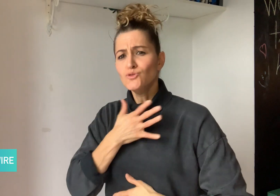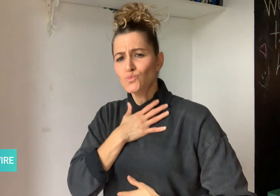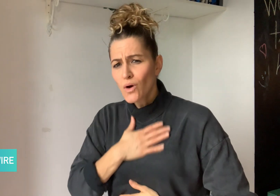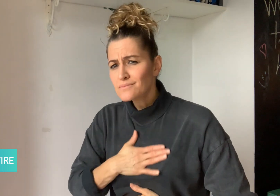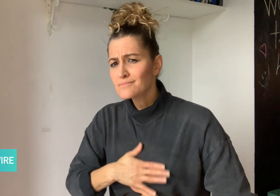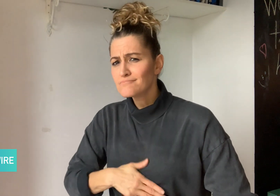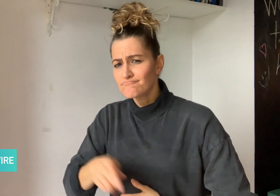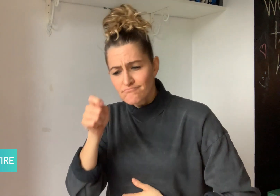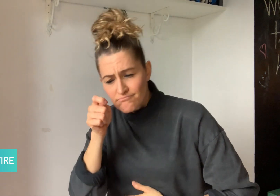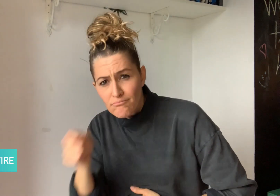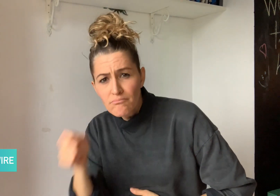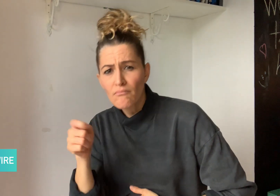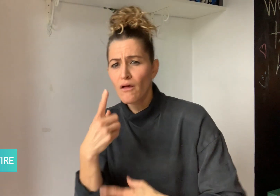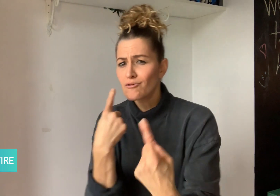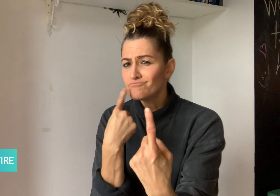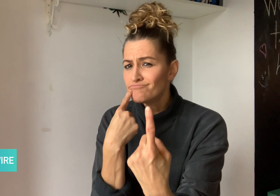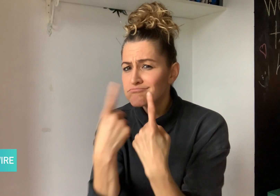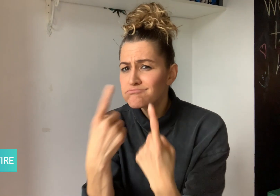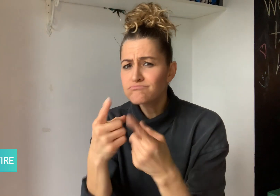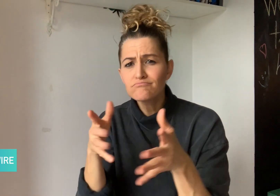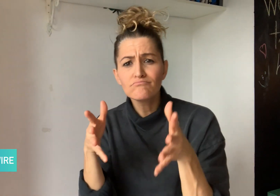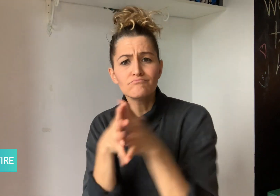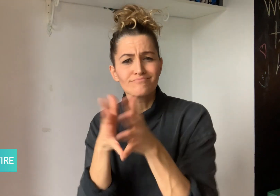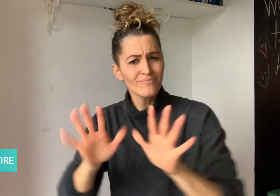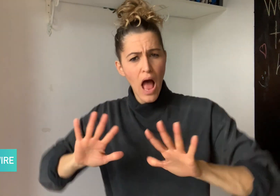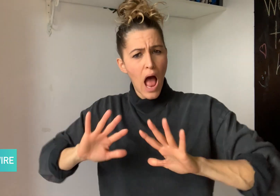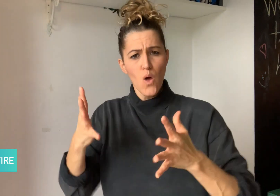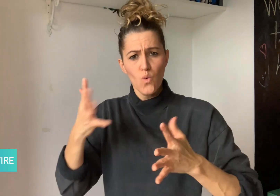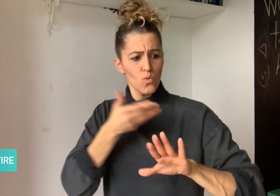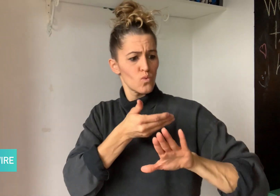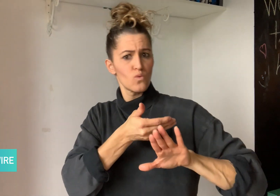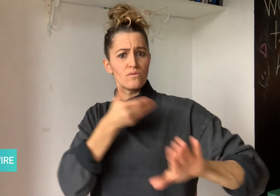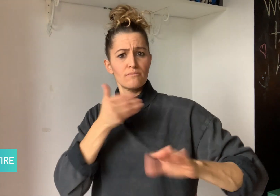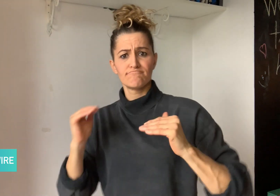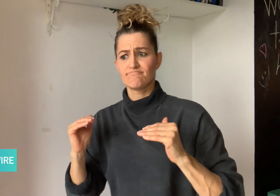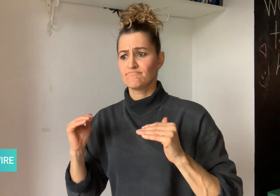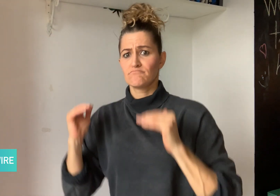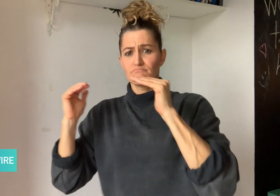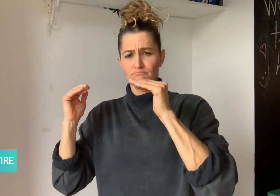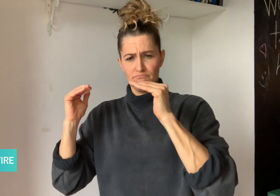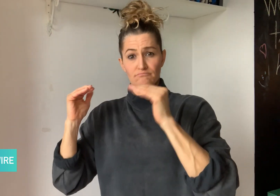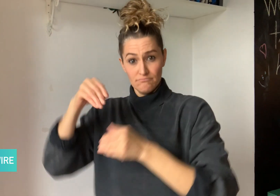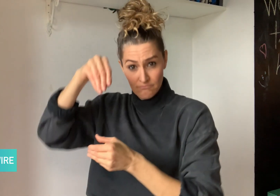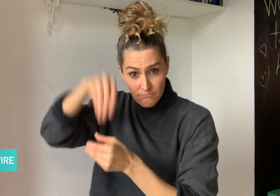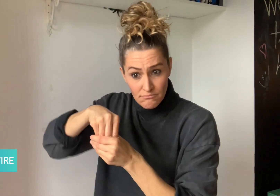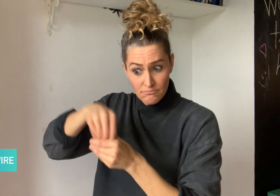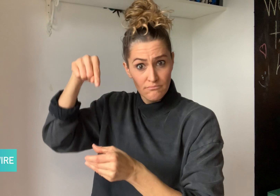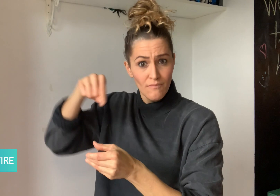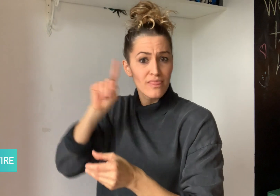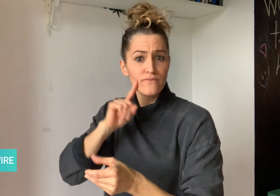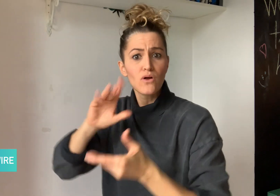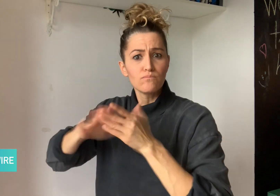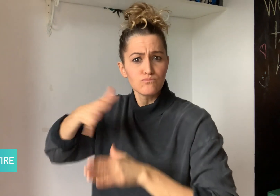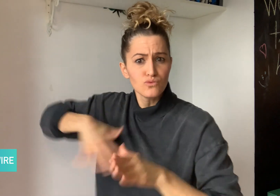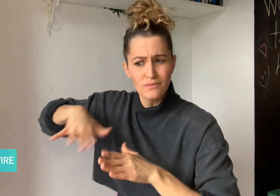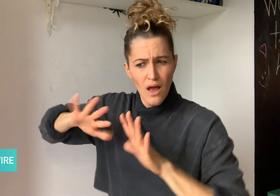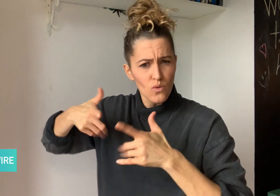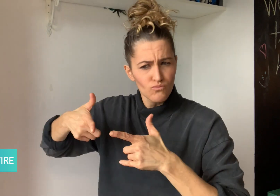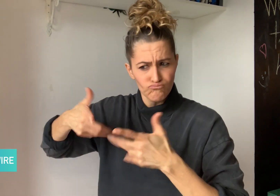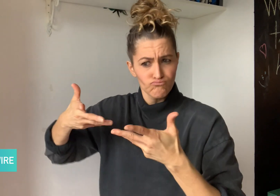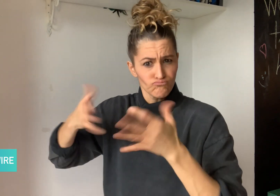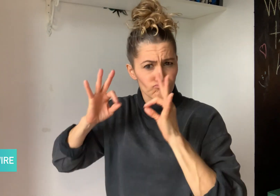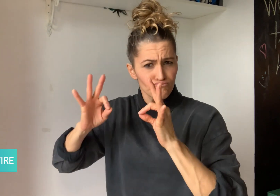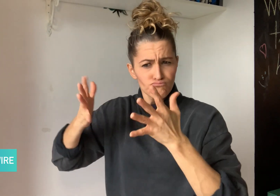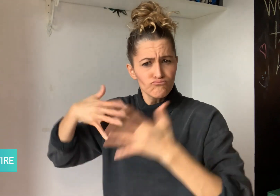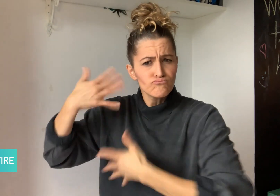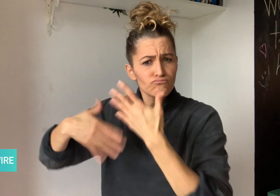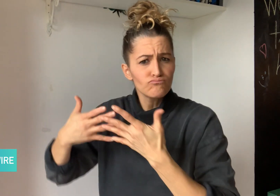to discuss how elitism works in the Deaf Community and how it impacts us,